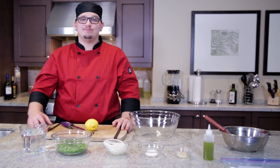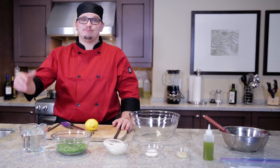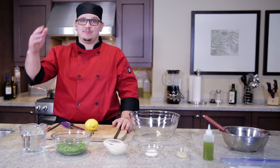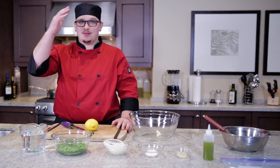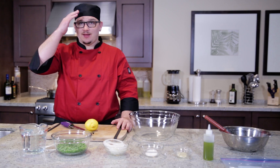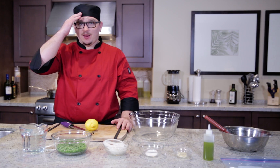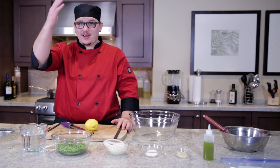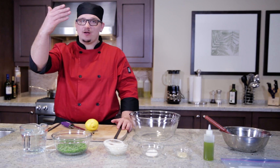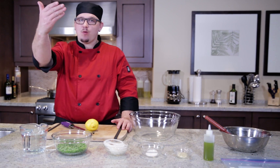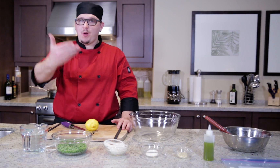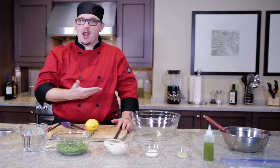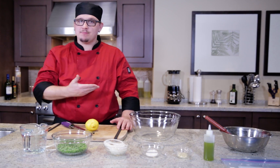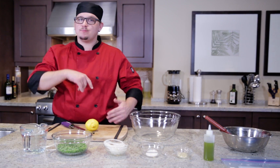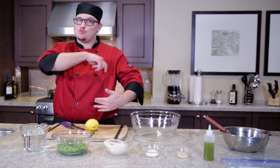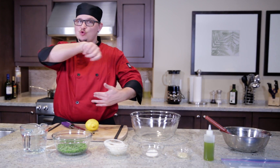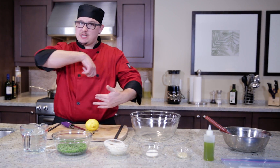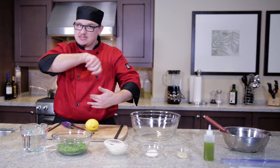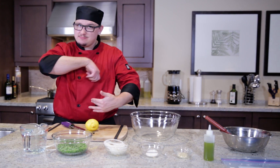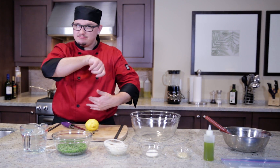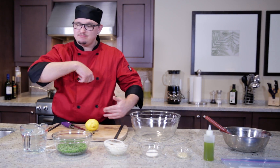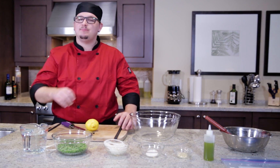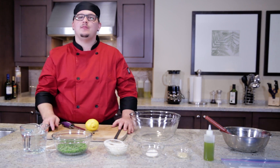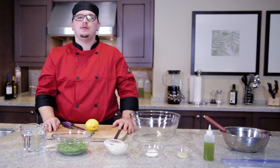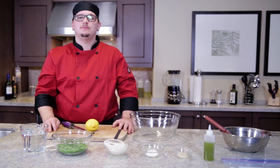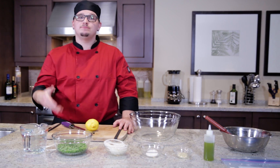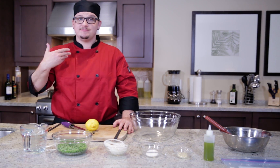Hi! Welcome to CookSign!